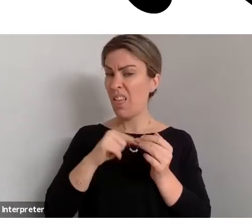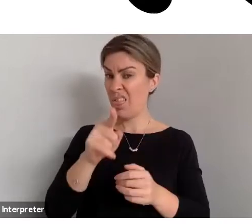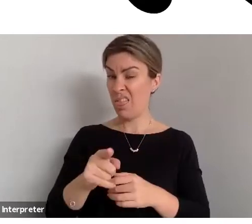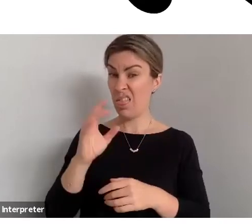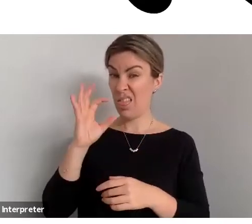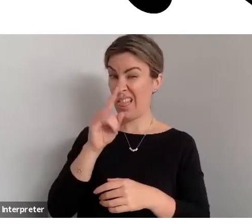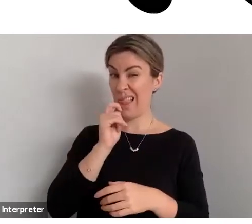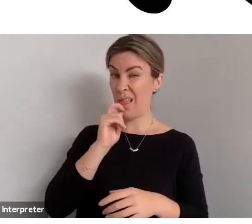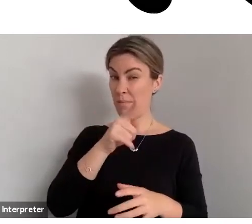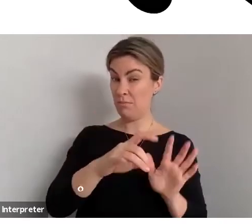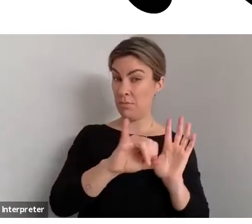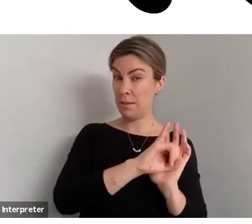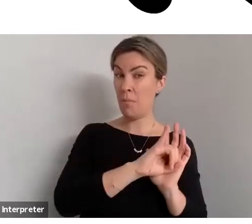So don't use that.